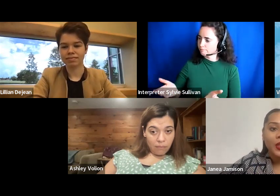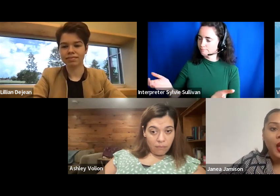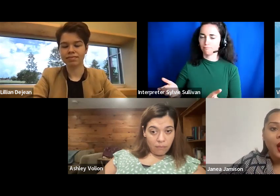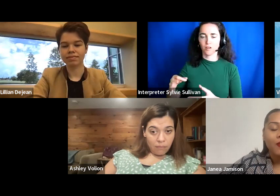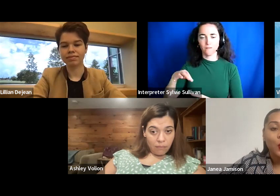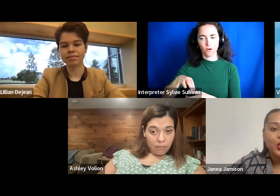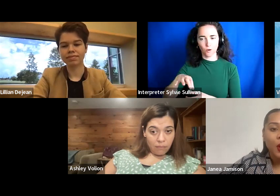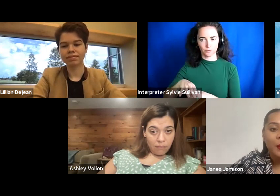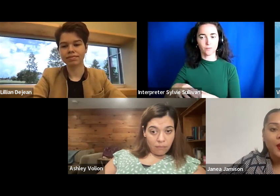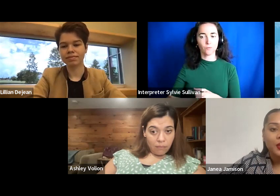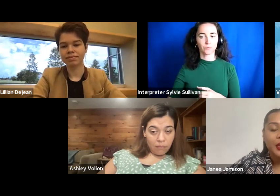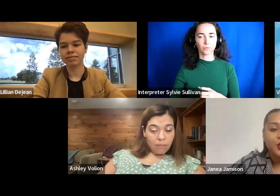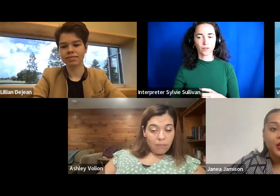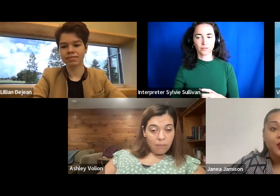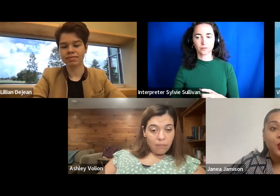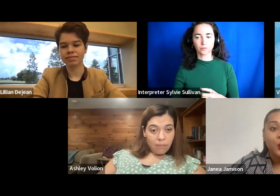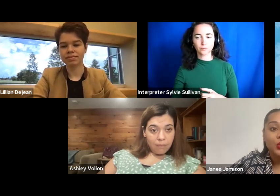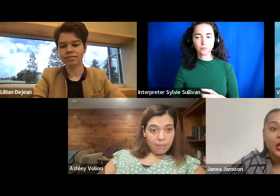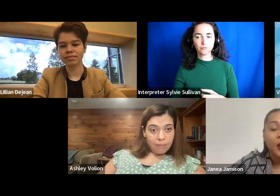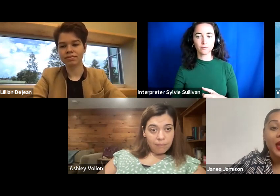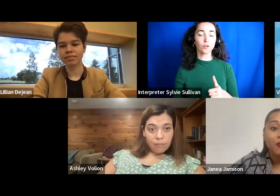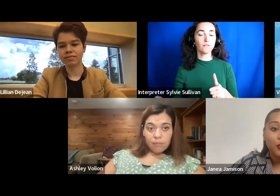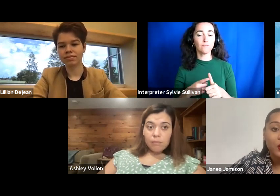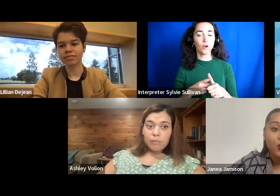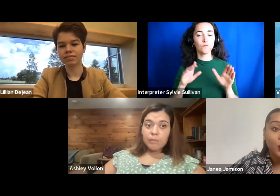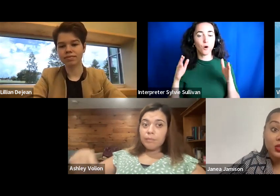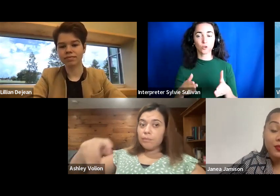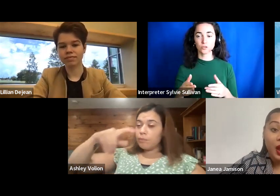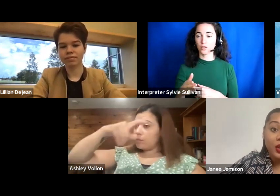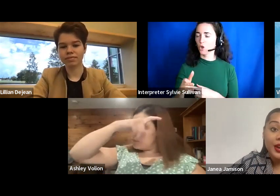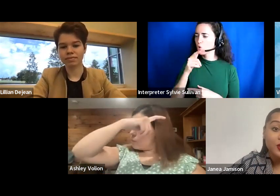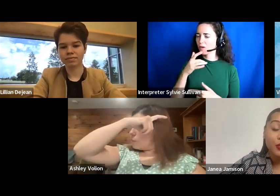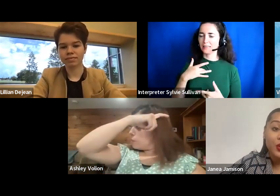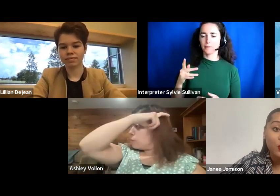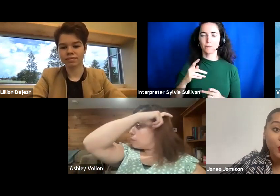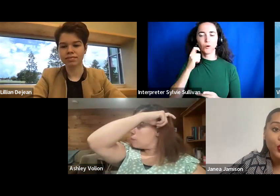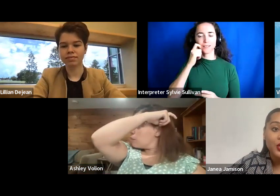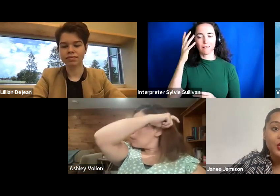We focus primarily in turning those infrequent voters of color into frequent voters.